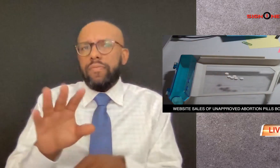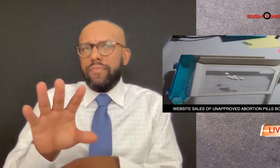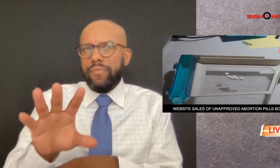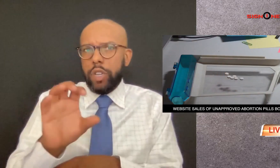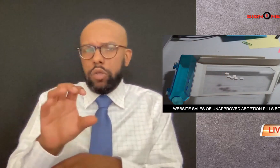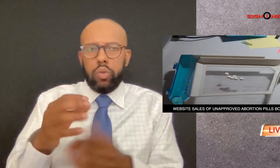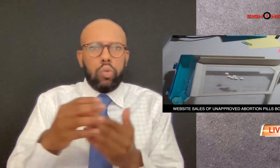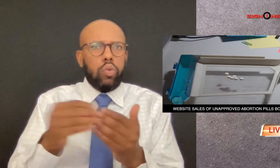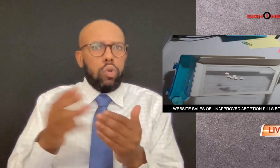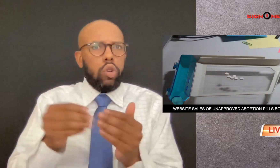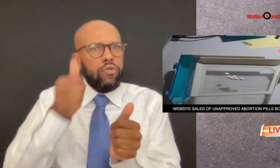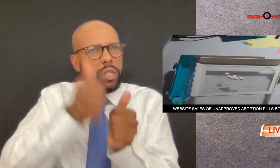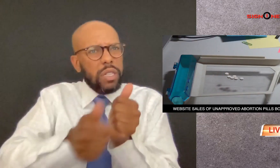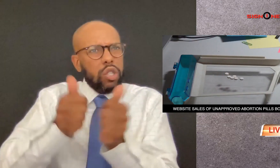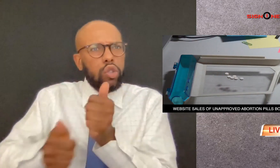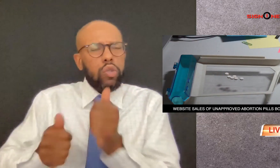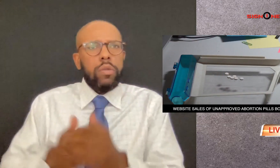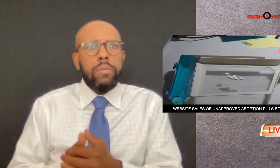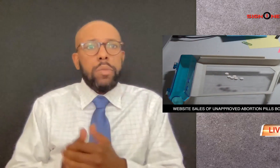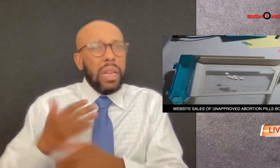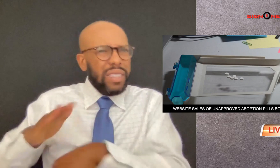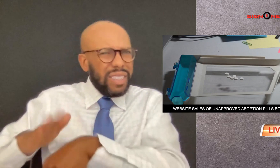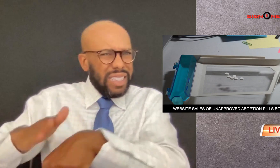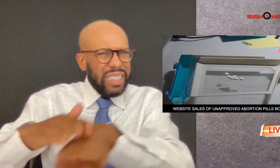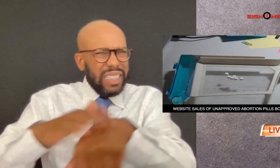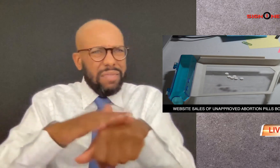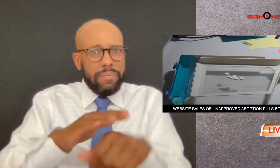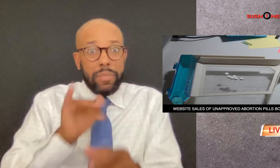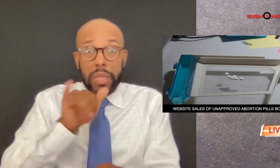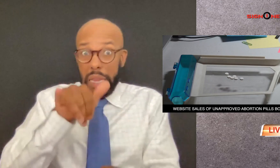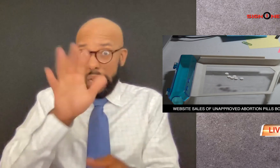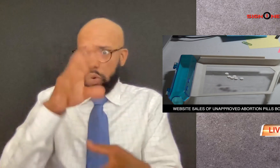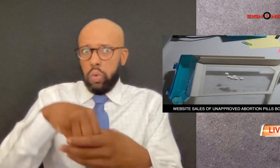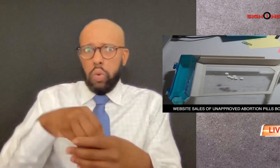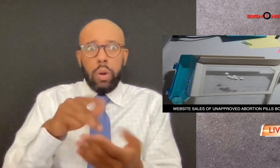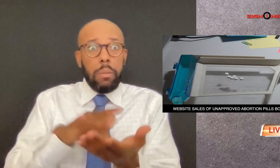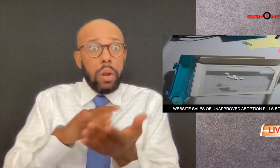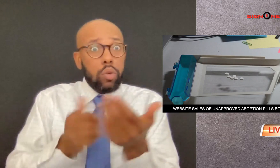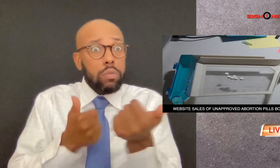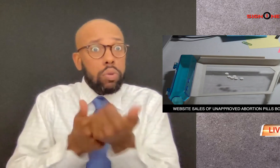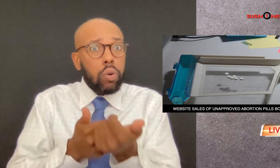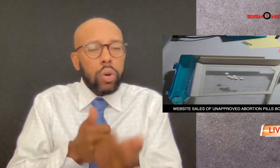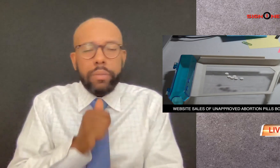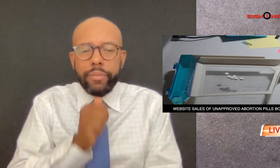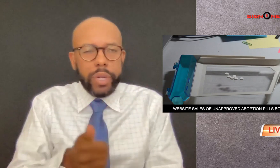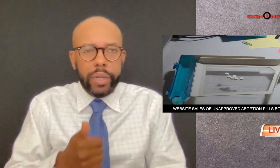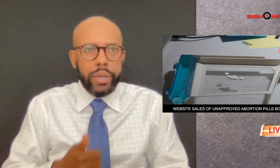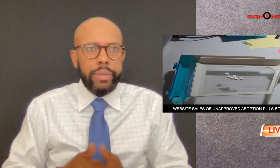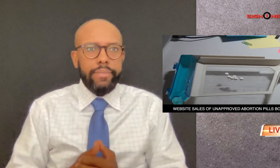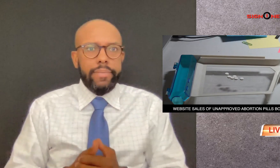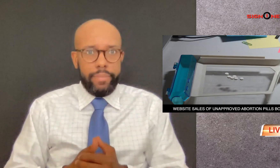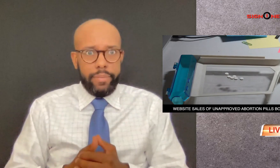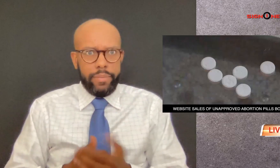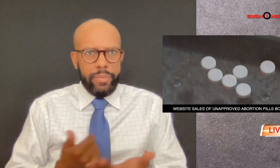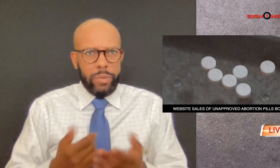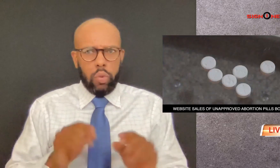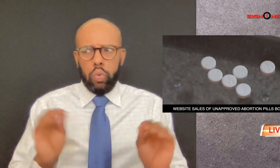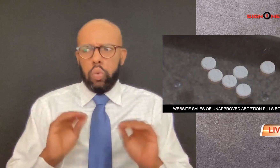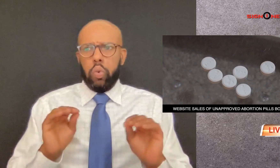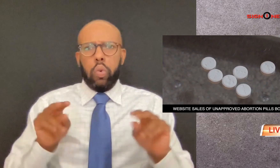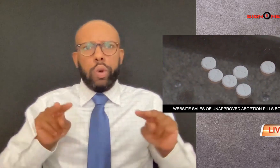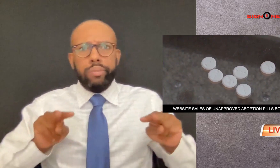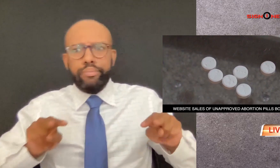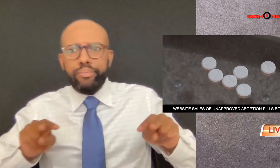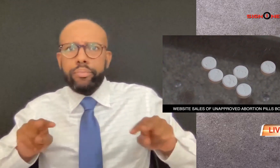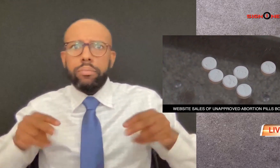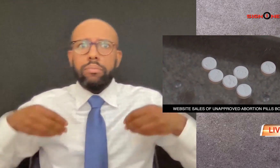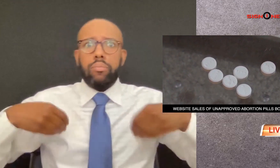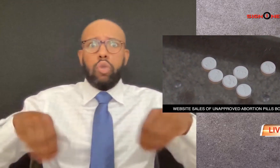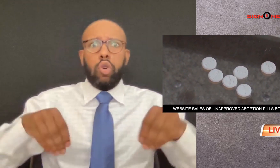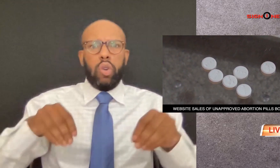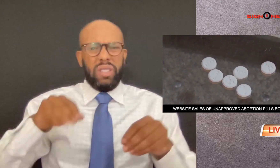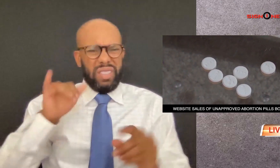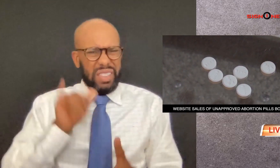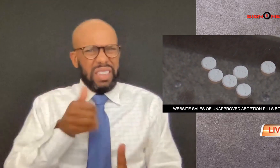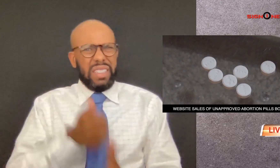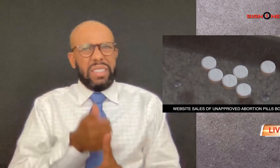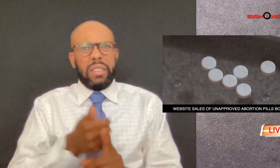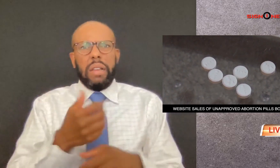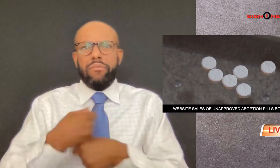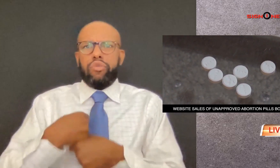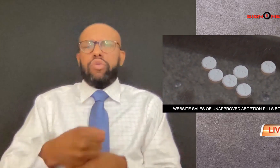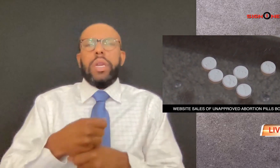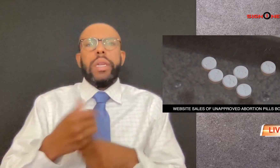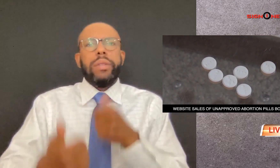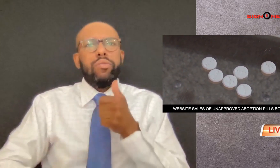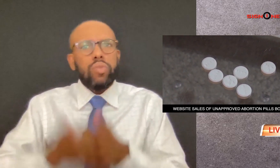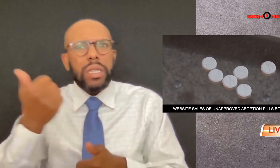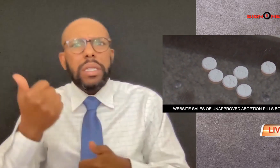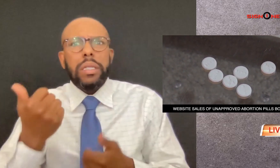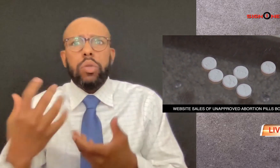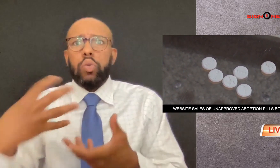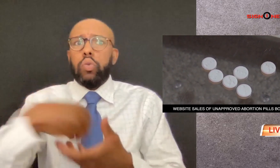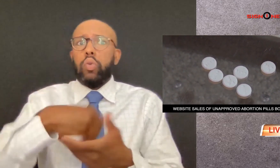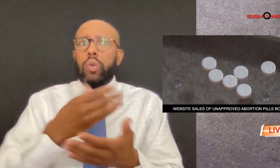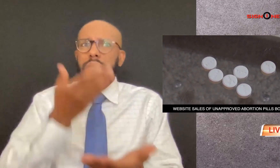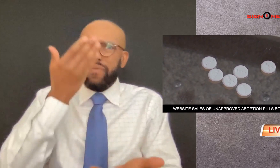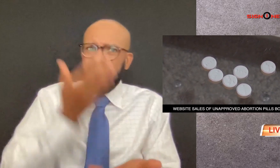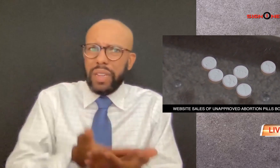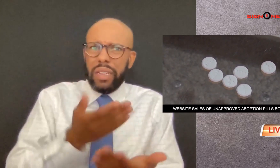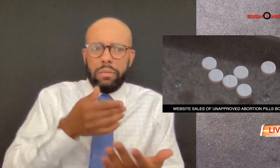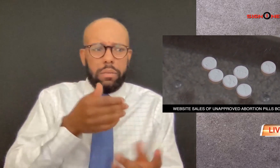a prescription are charging as much as $500 for them But a word of warning